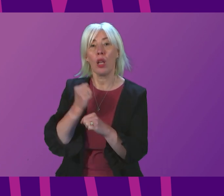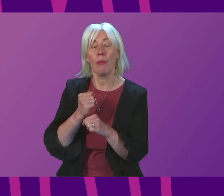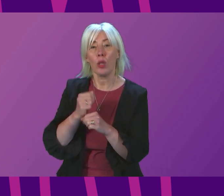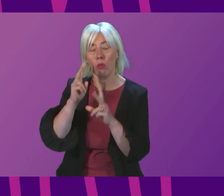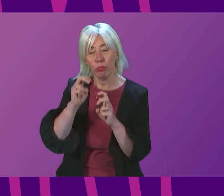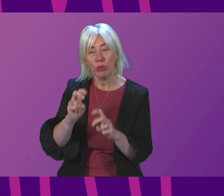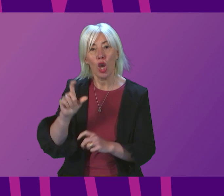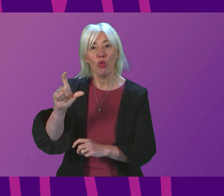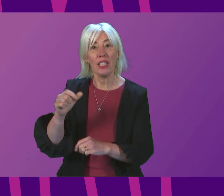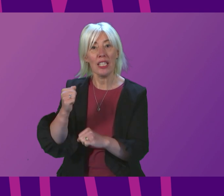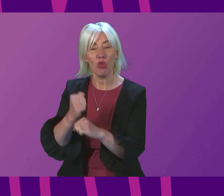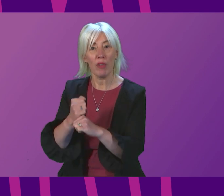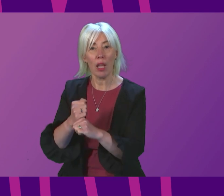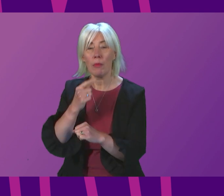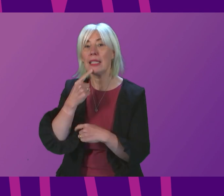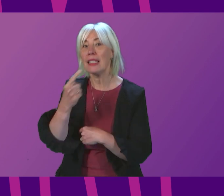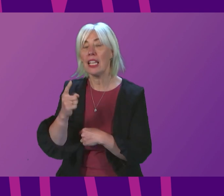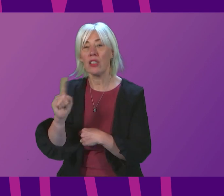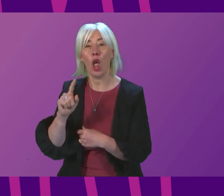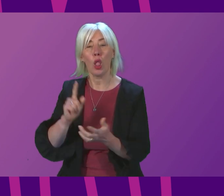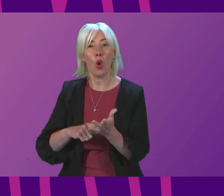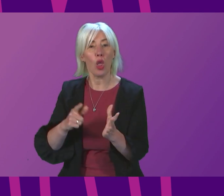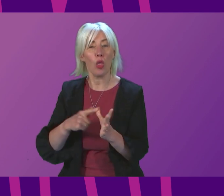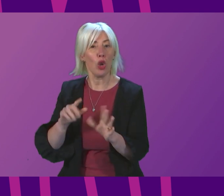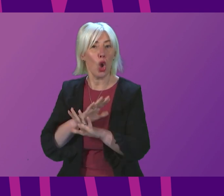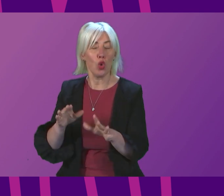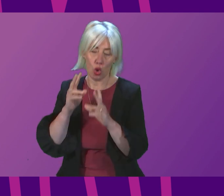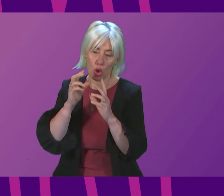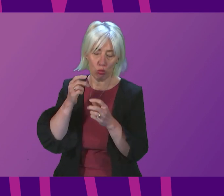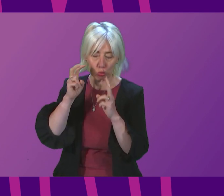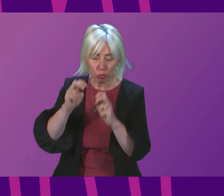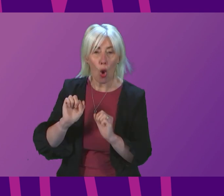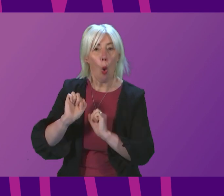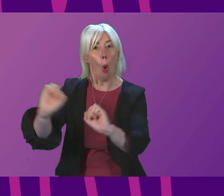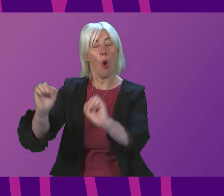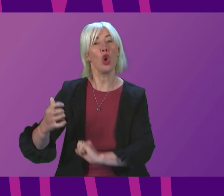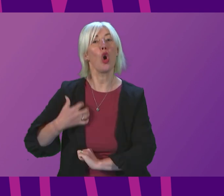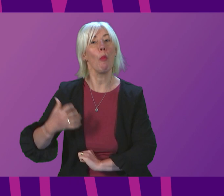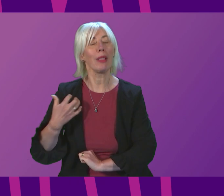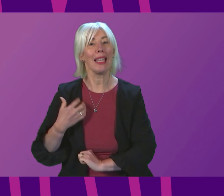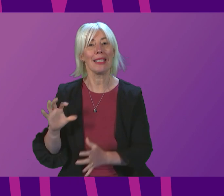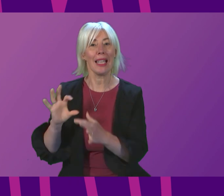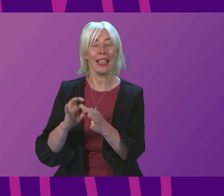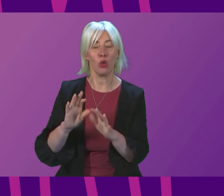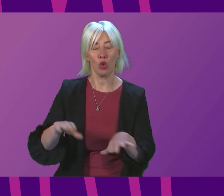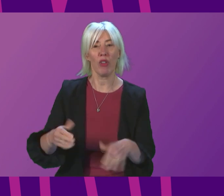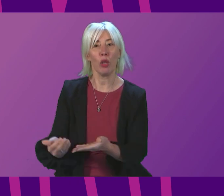suggestion that local authorities should not investigate their own complaints in cases relating to child protection.